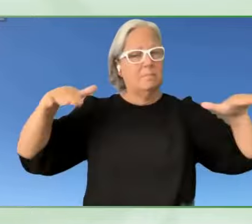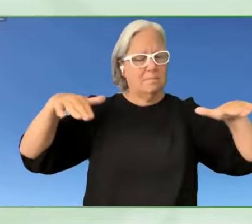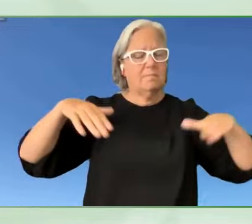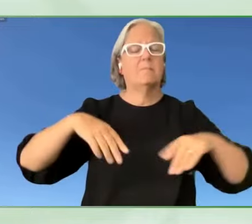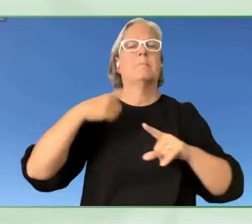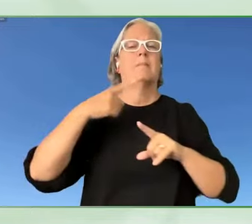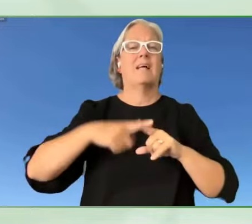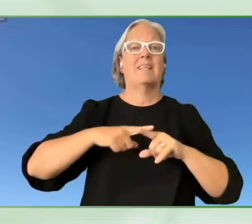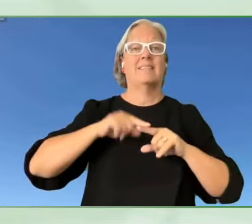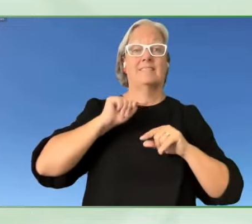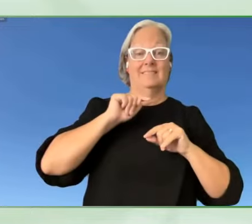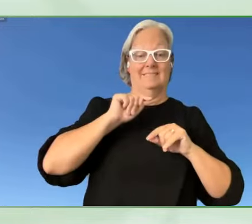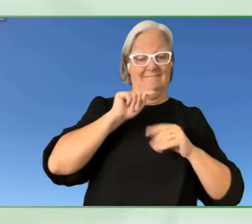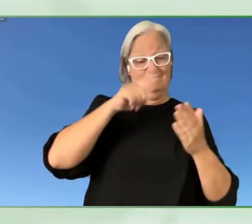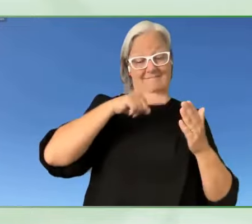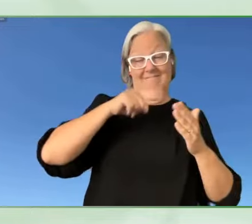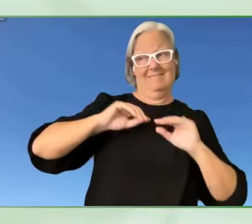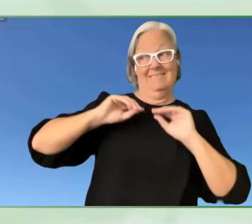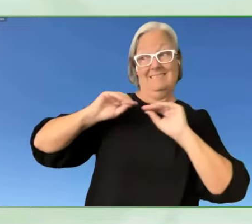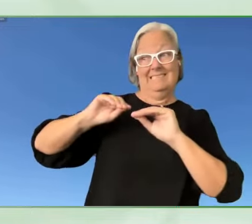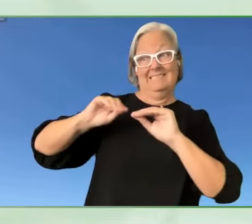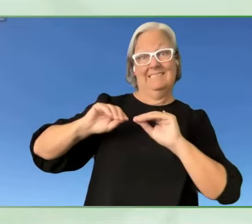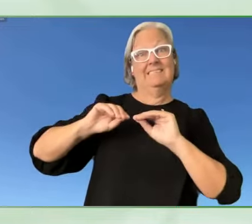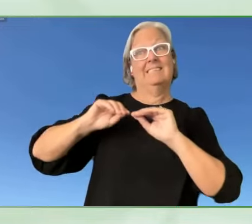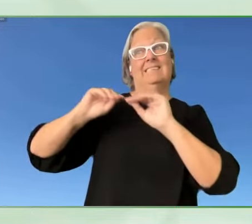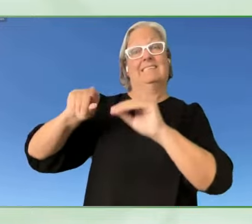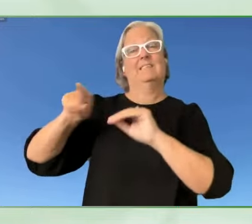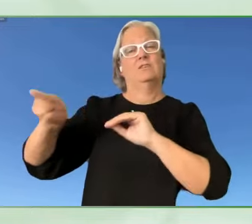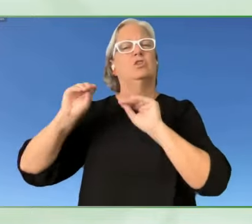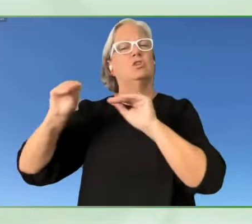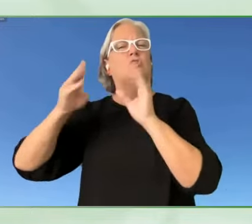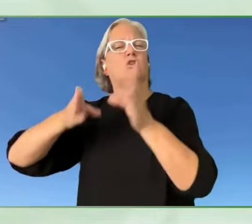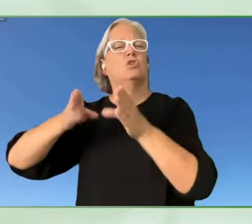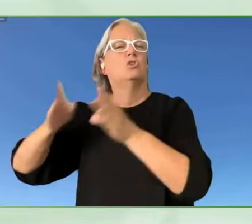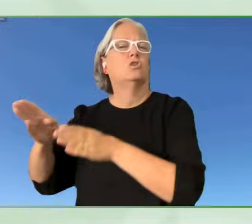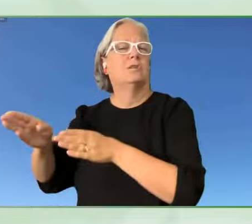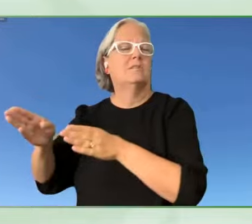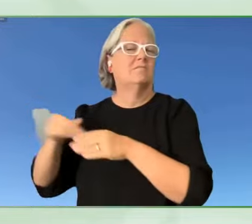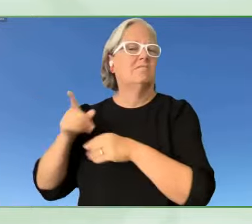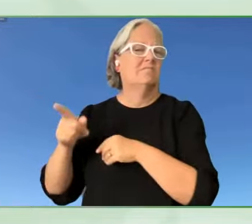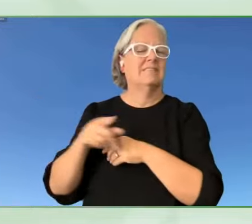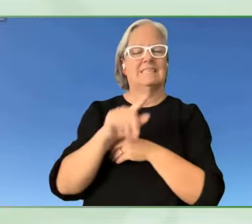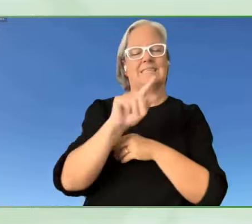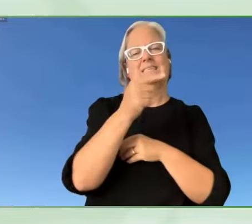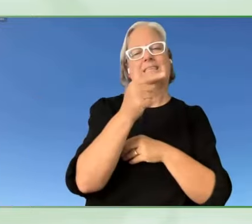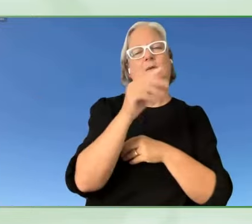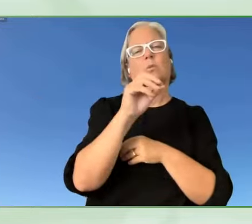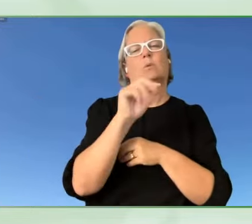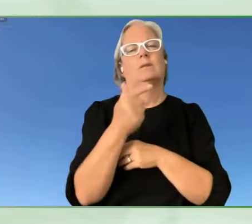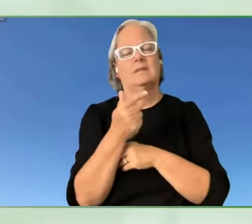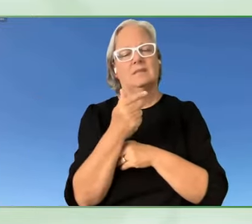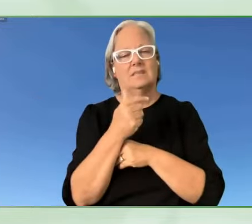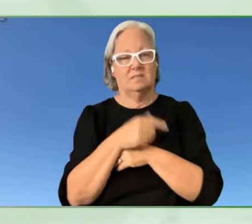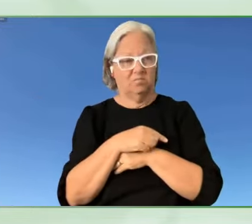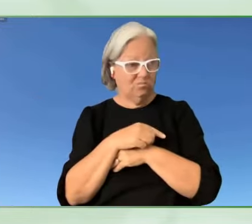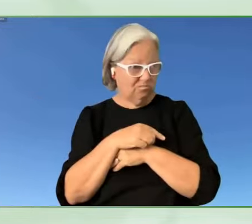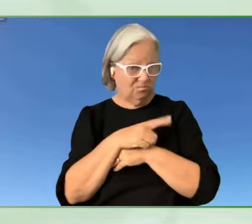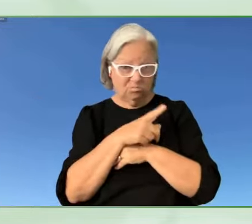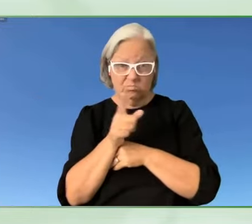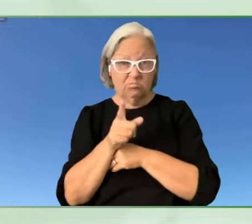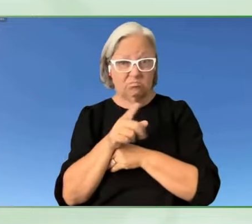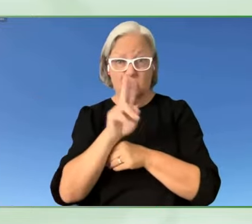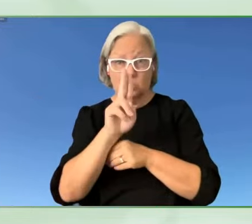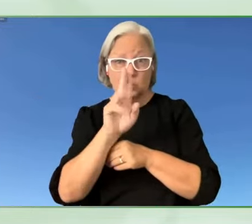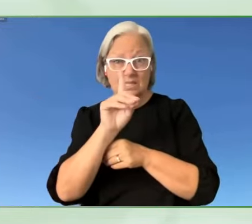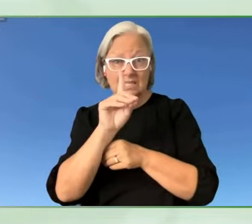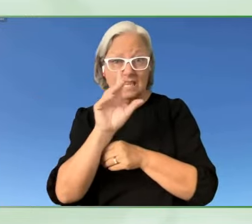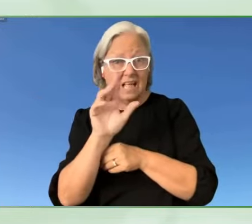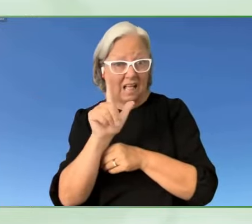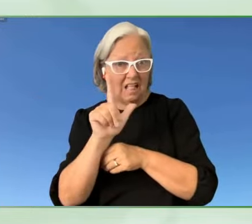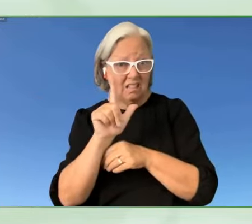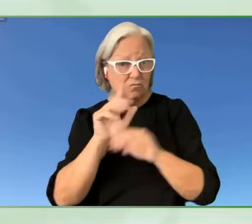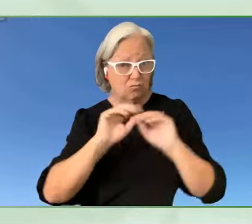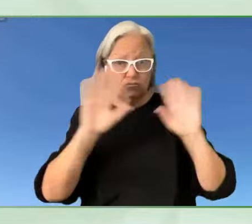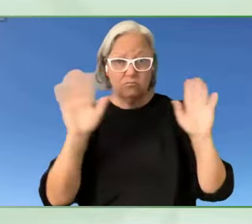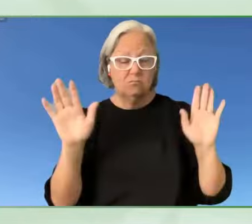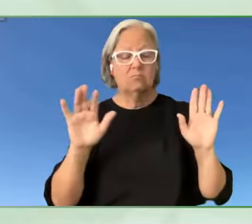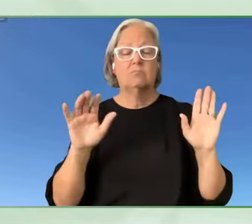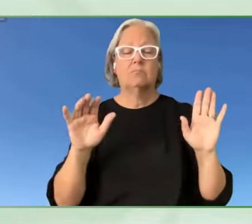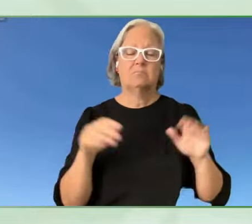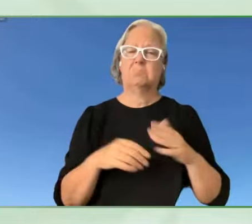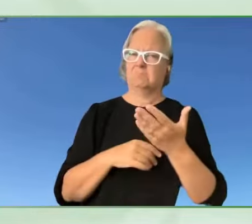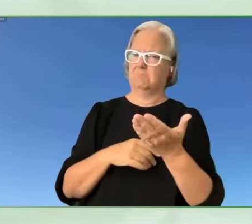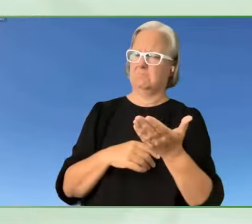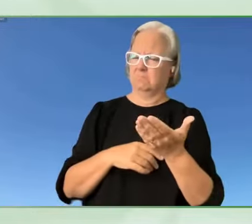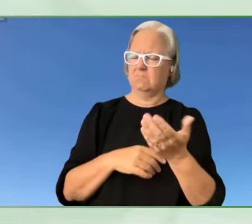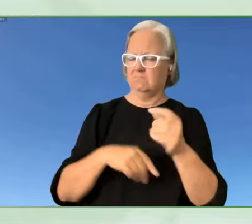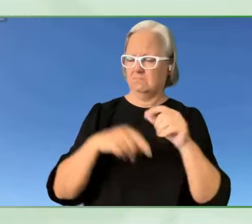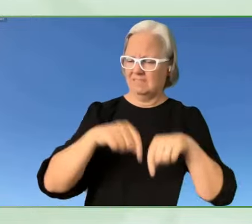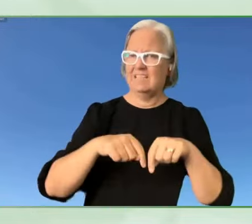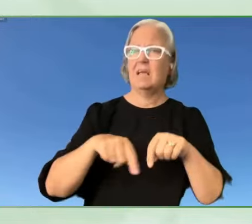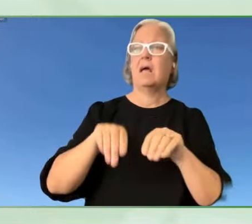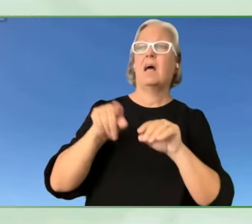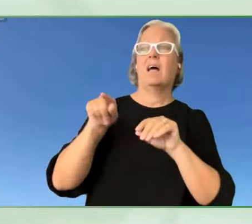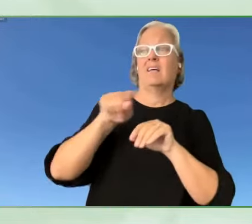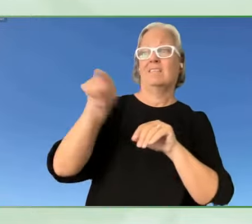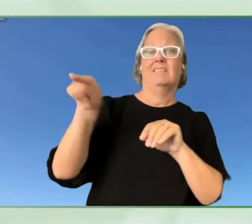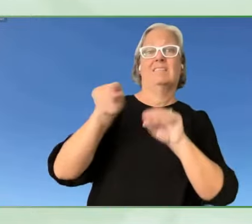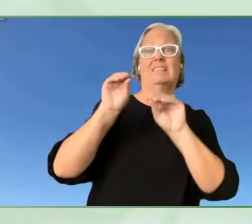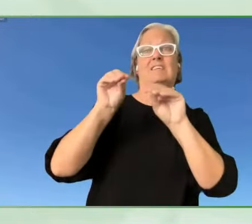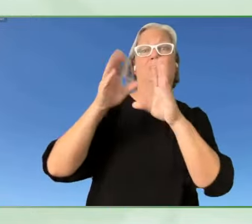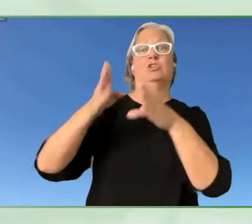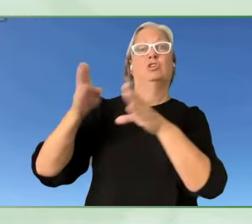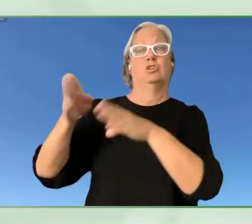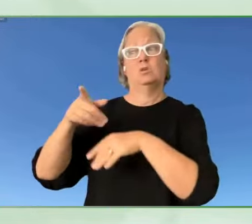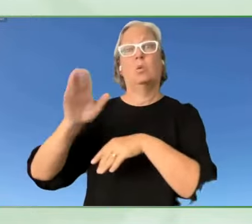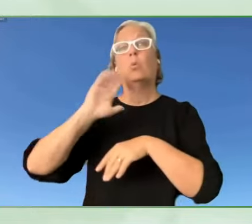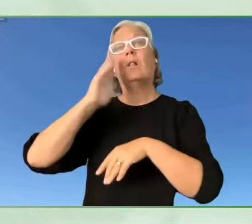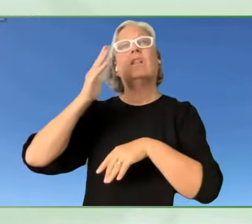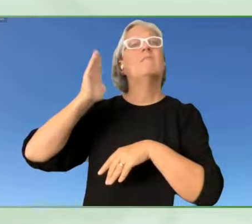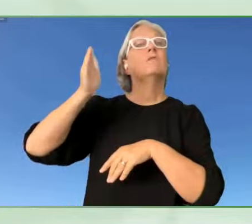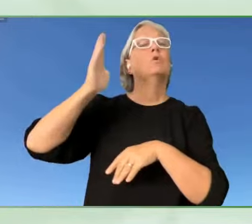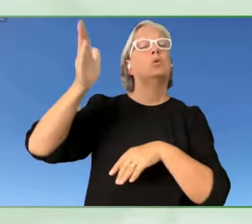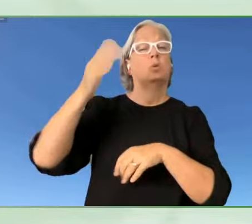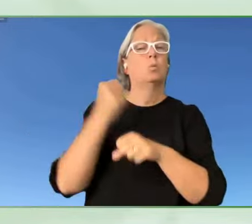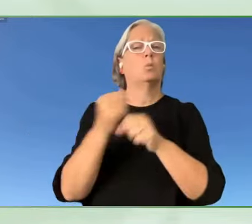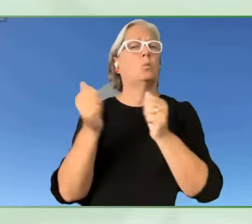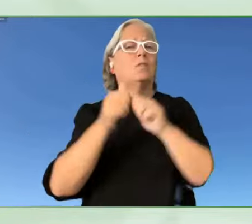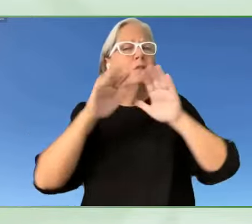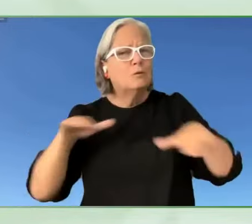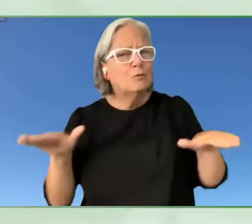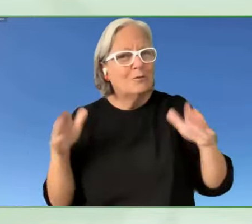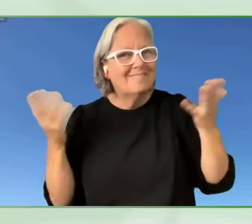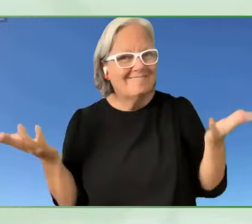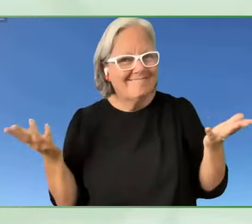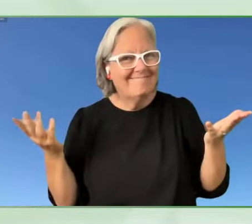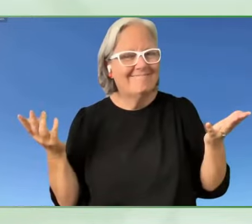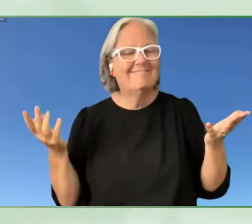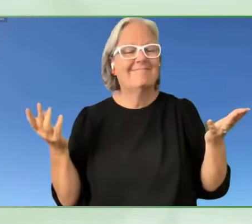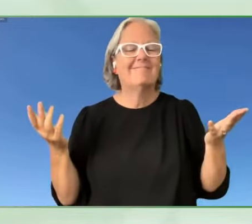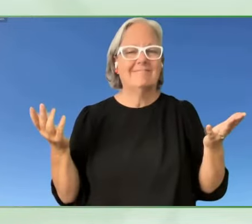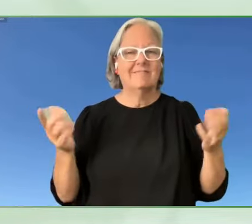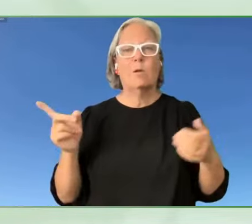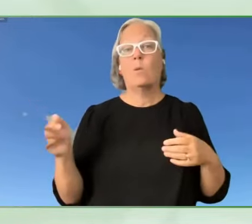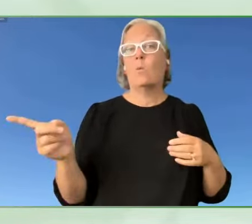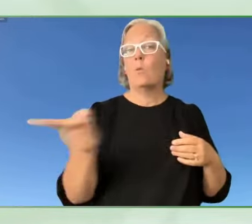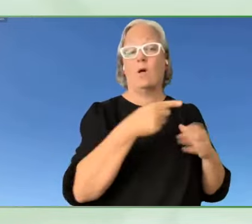To talk about how universal design in learning issues in education, I'm going to, right now,